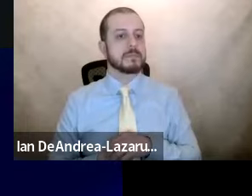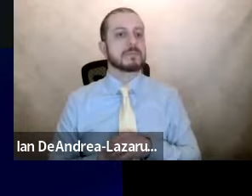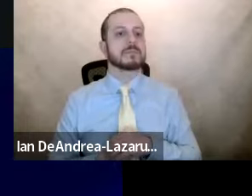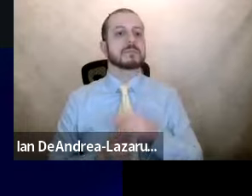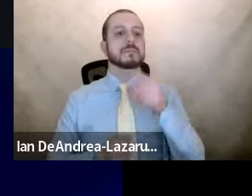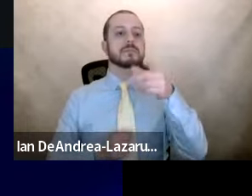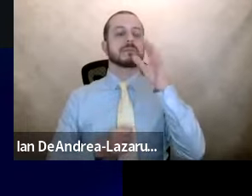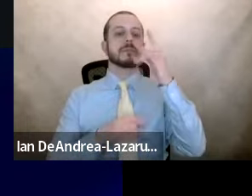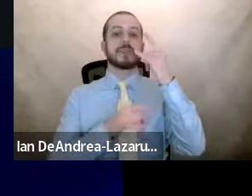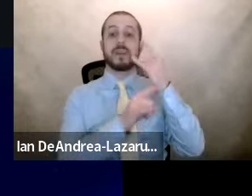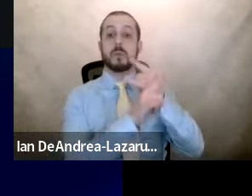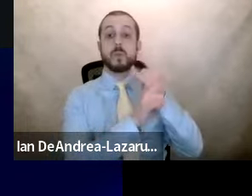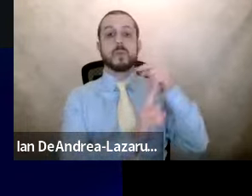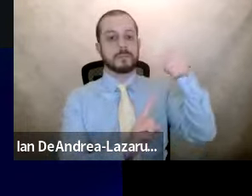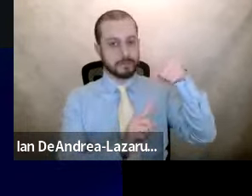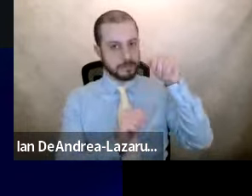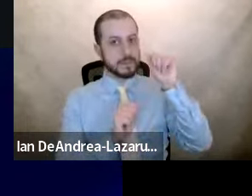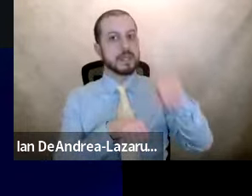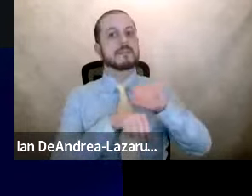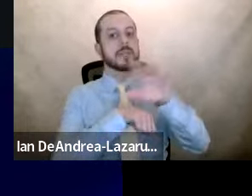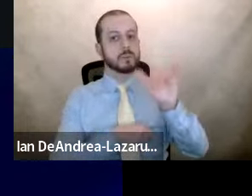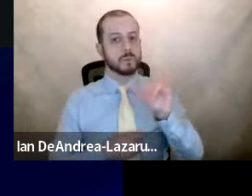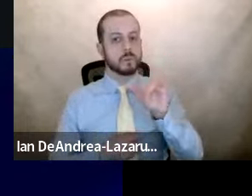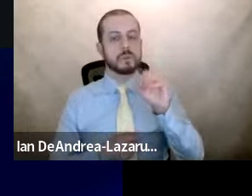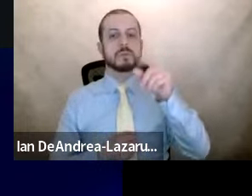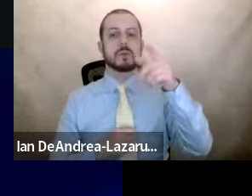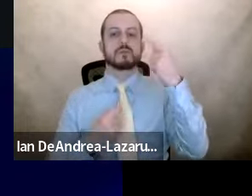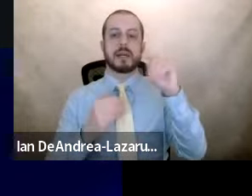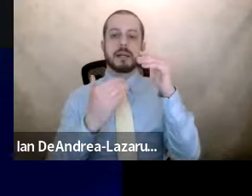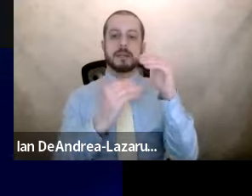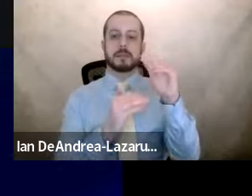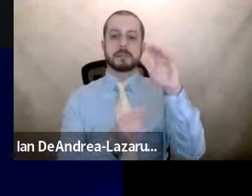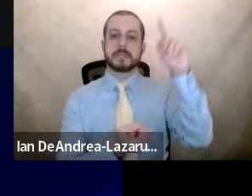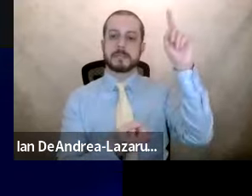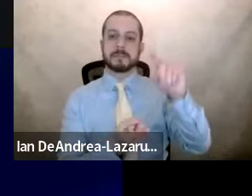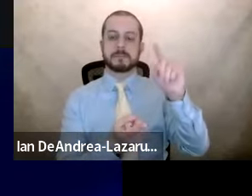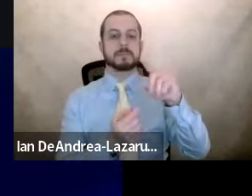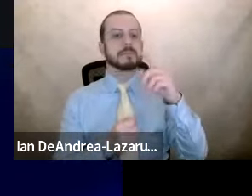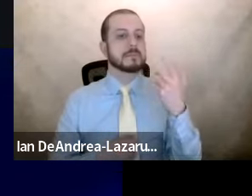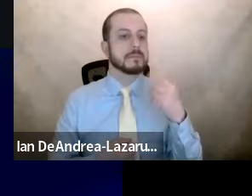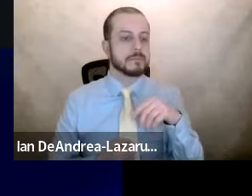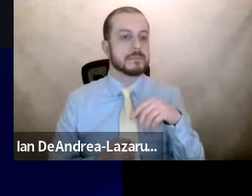It just means that you should be able to walk without being short of breath. If you are, that's considered high risk. Try to be mindful